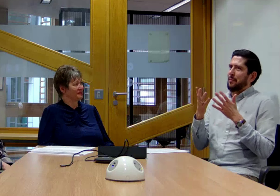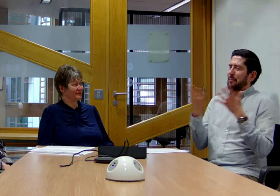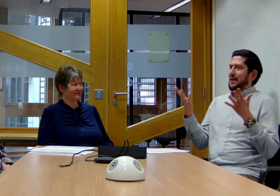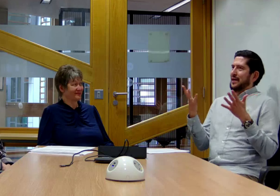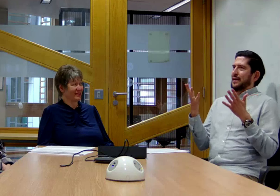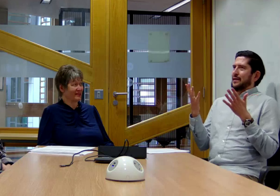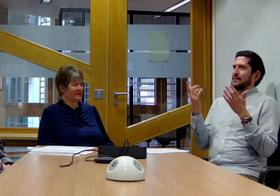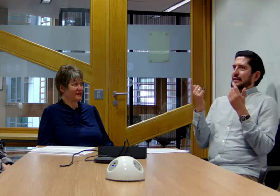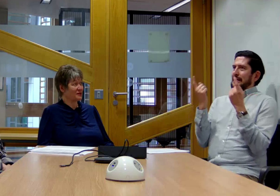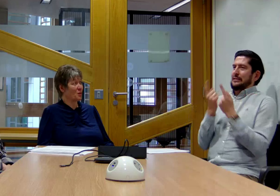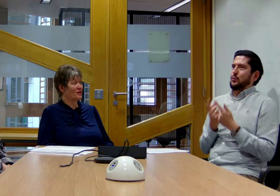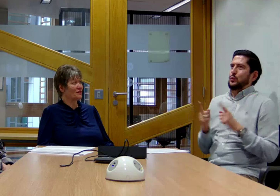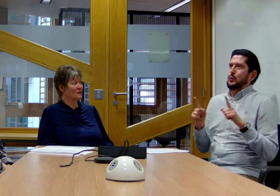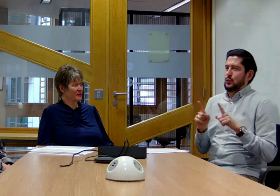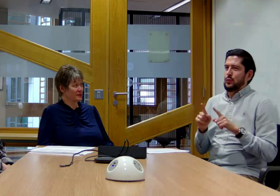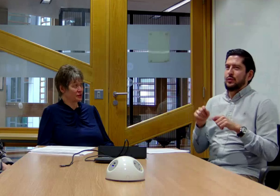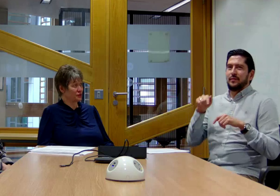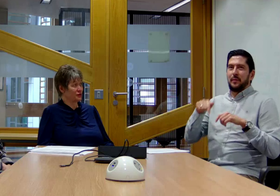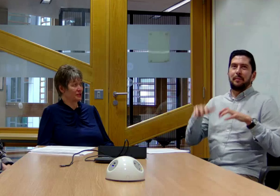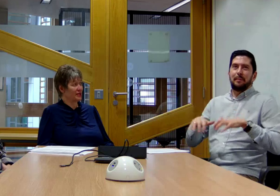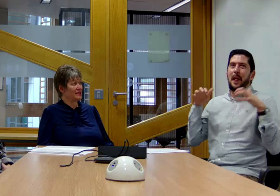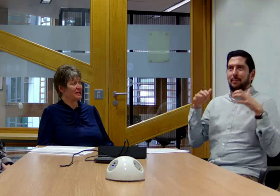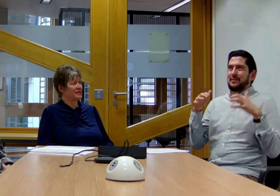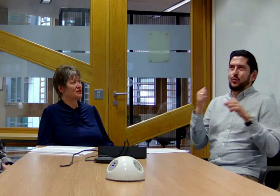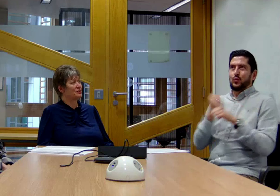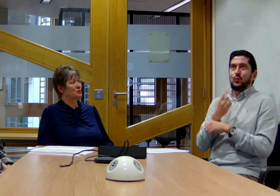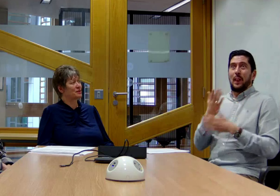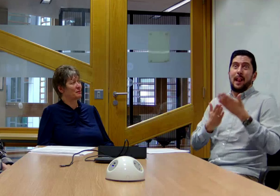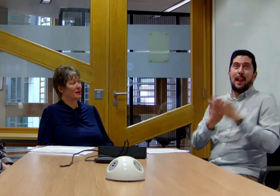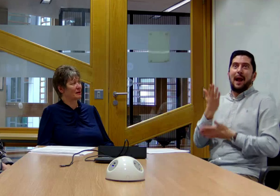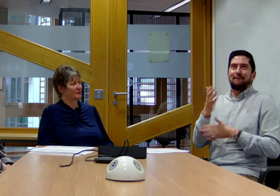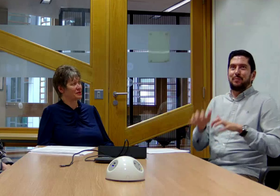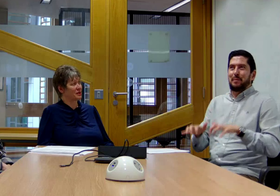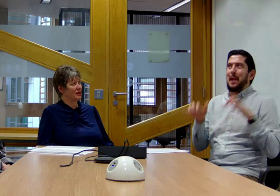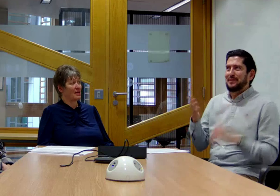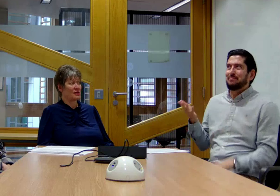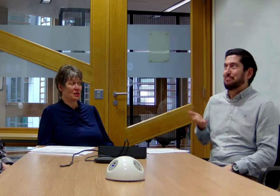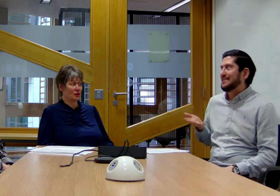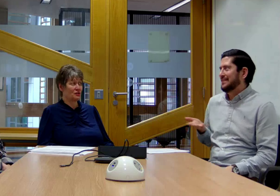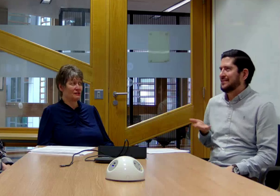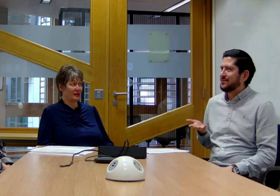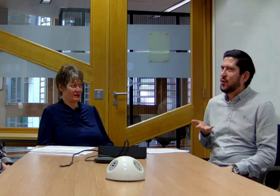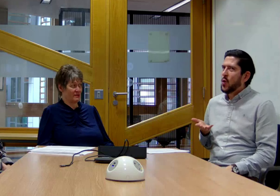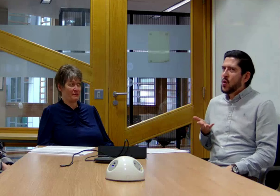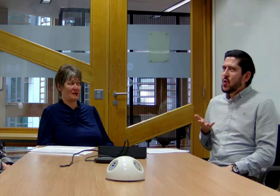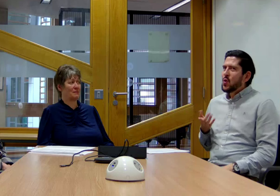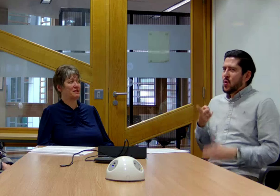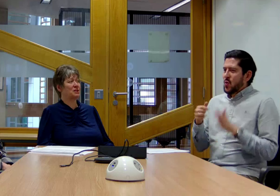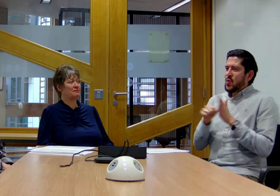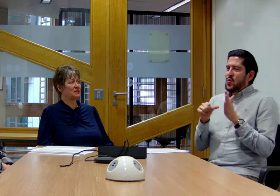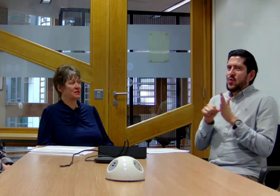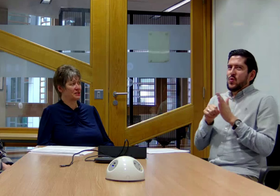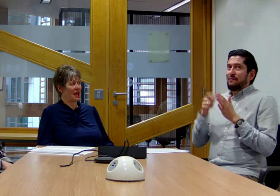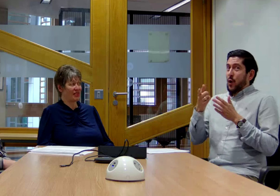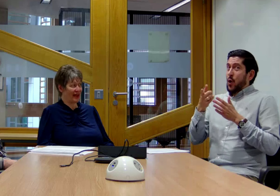Mark: Yeah. Well, I think that one of the big issues is that within the Parliament,